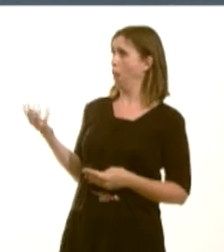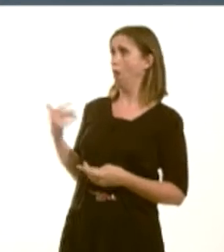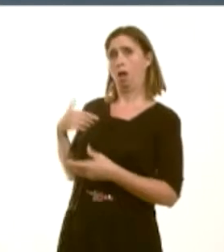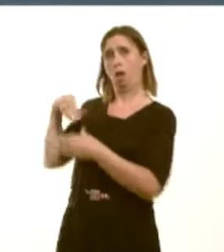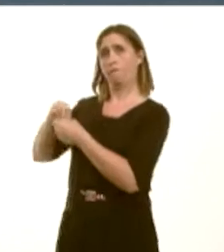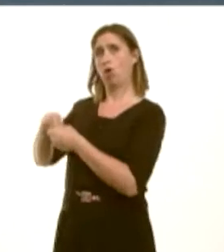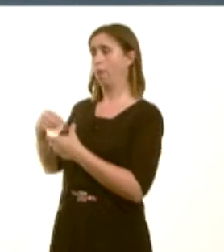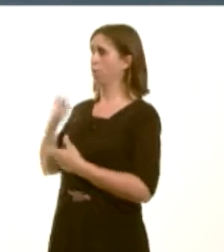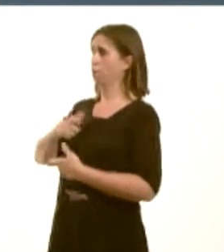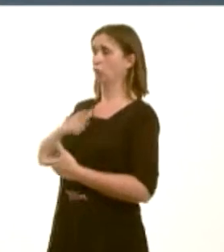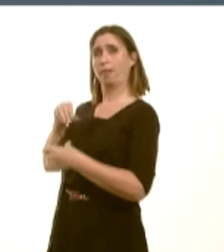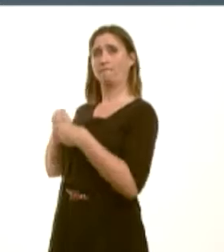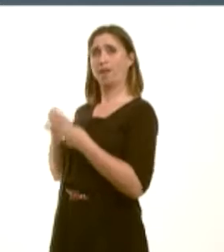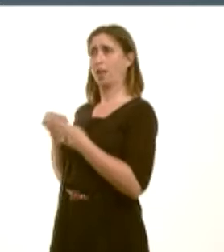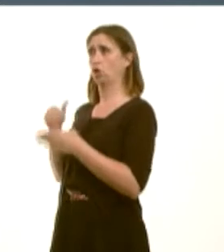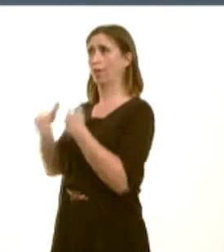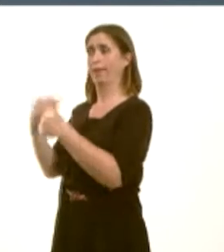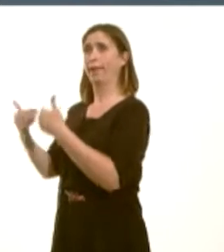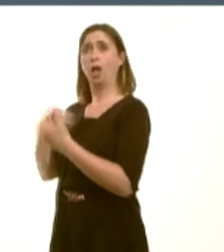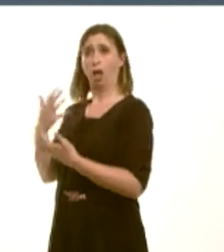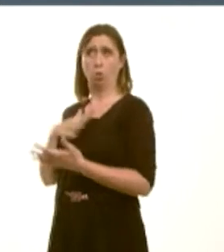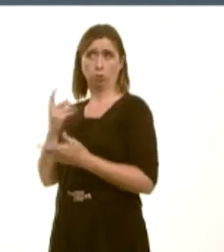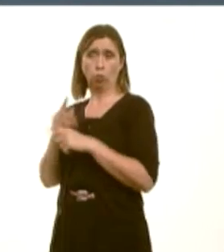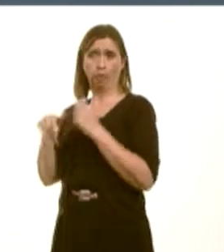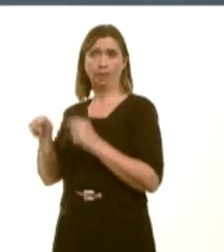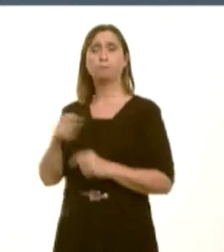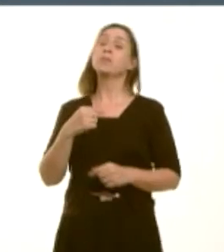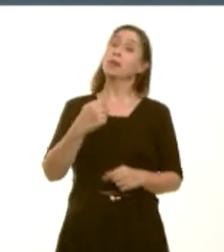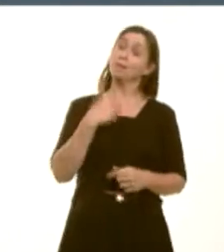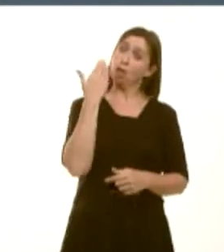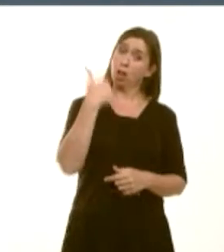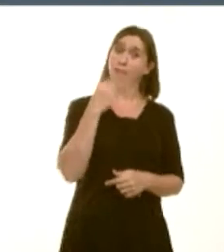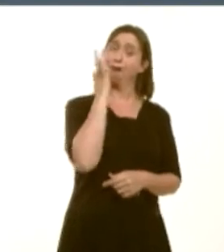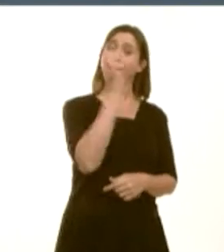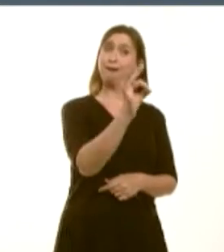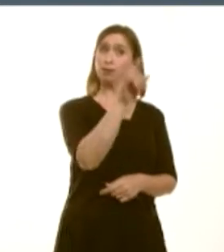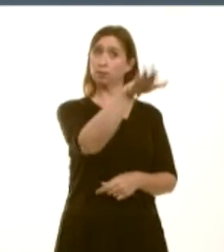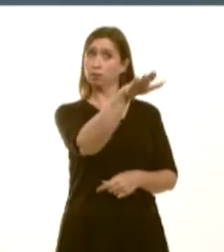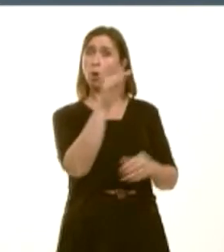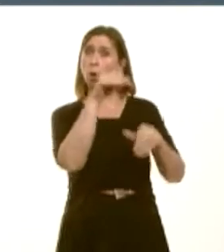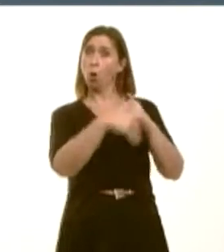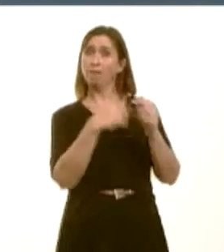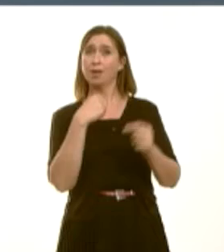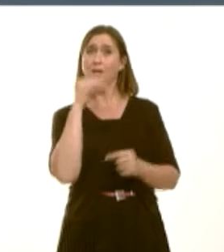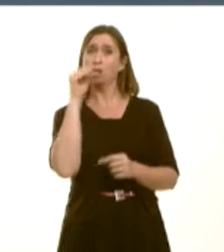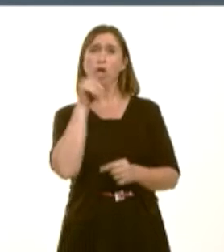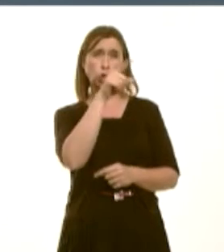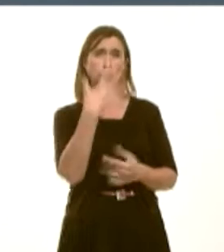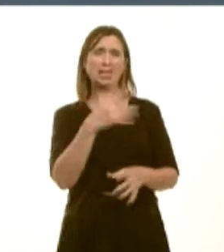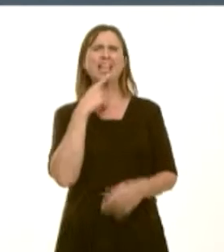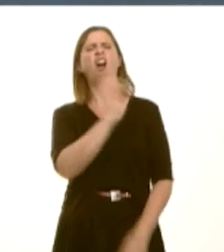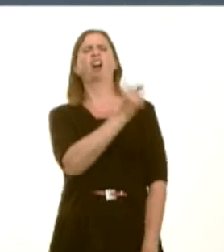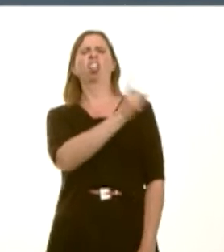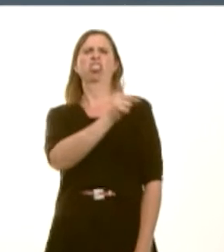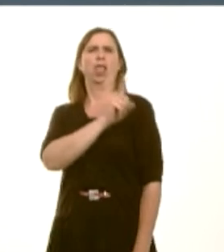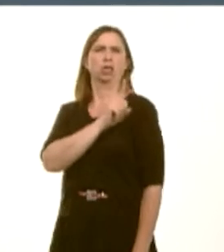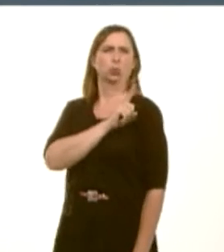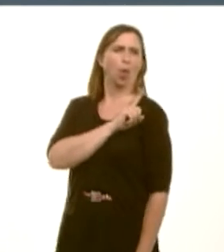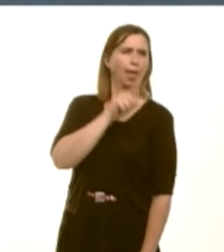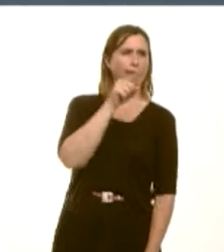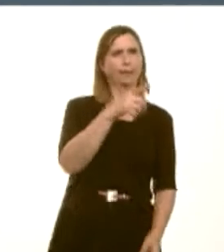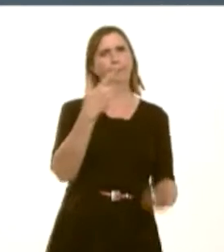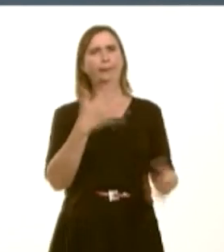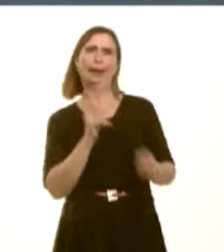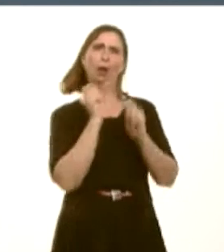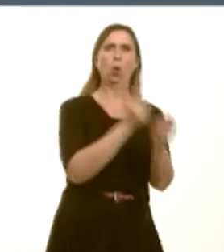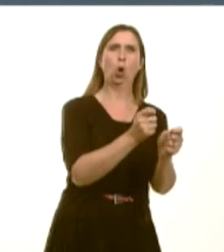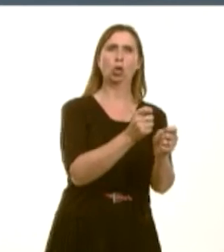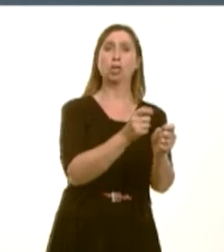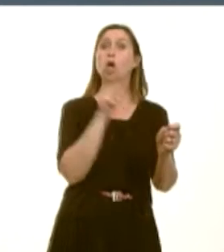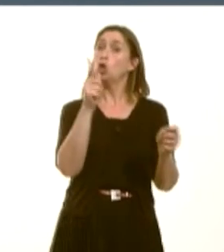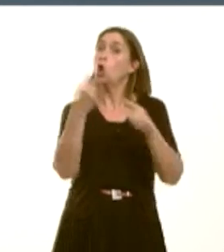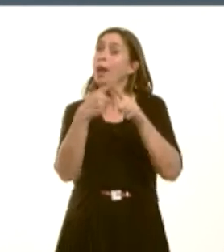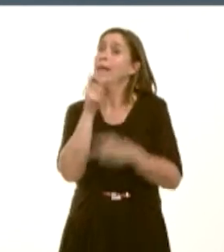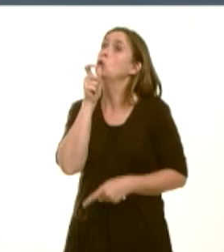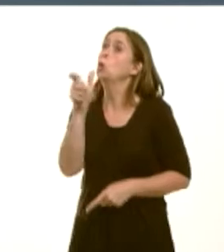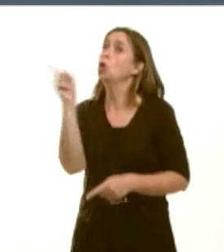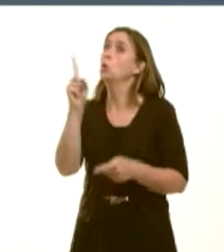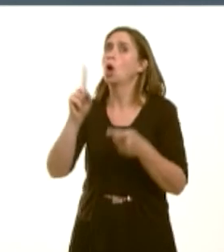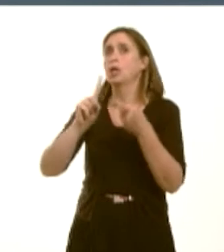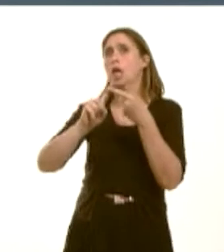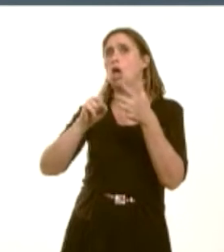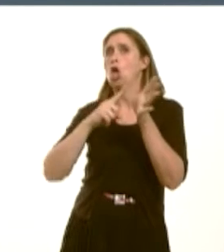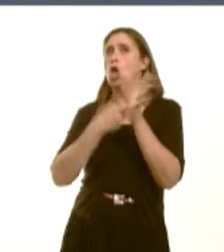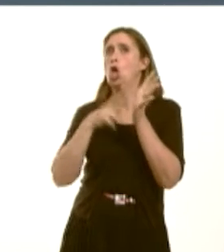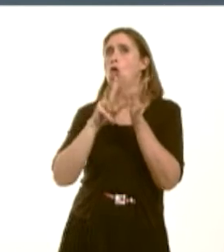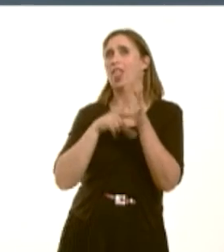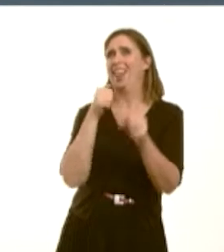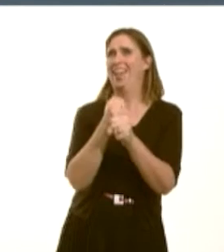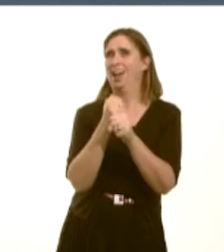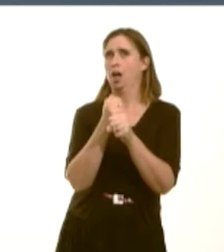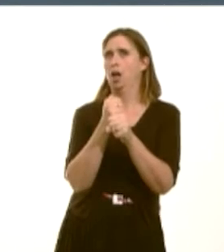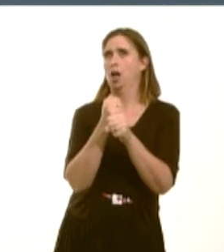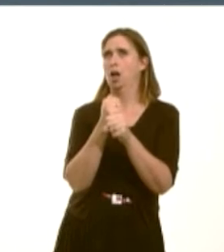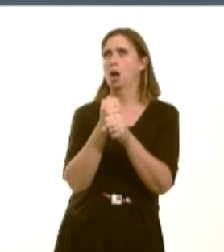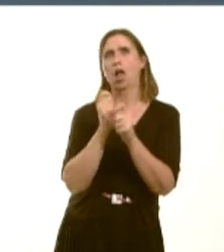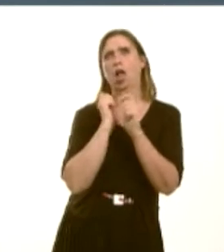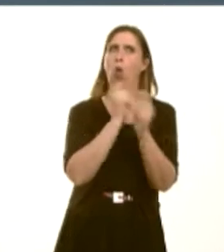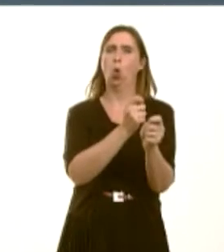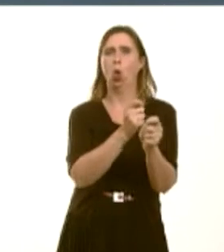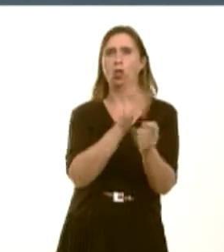Weíll continue to work with Menter MÙn, for example, and Wave Hub as well.